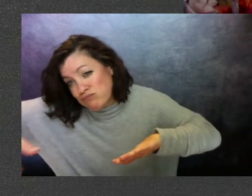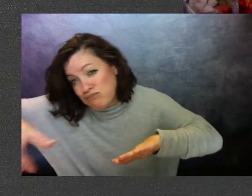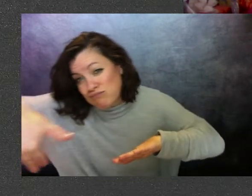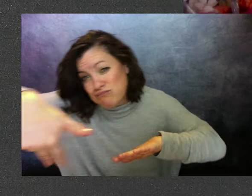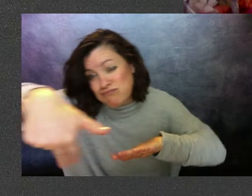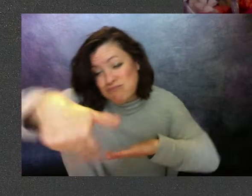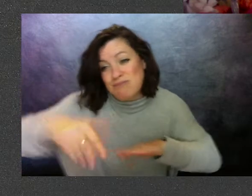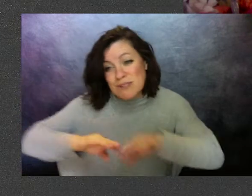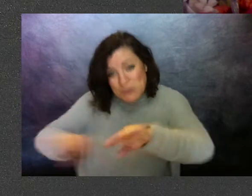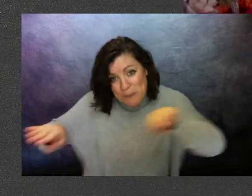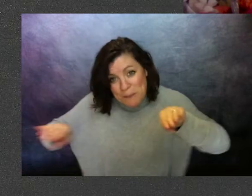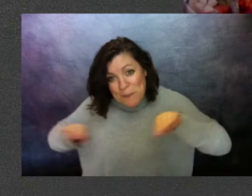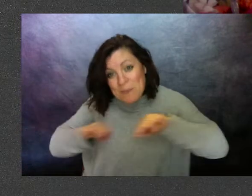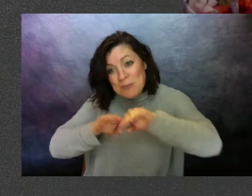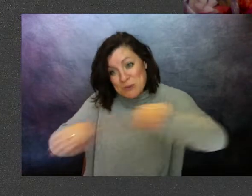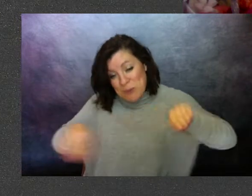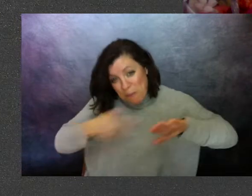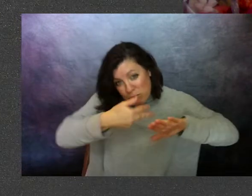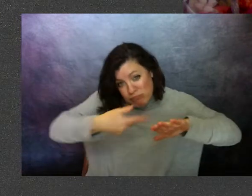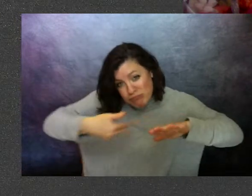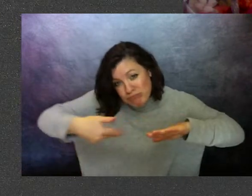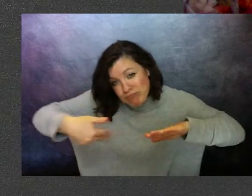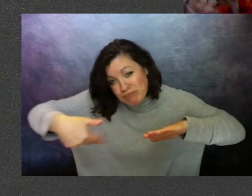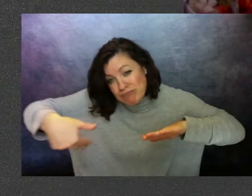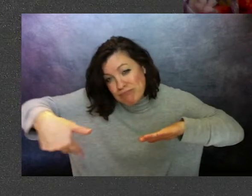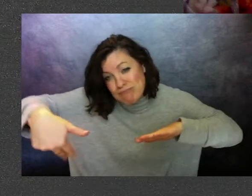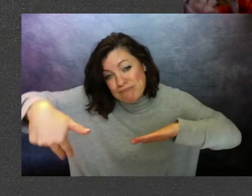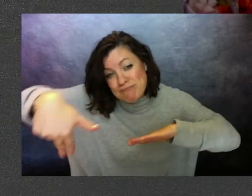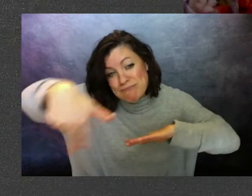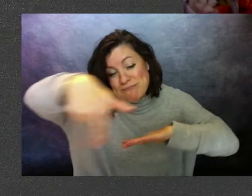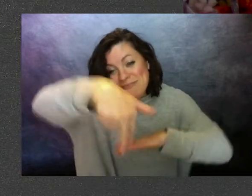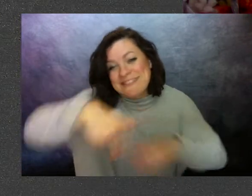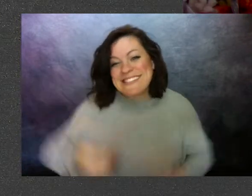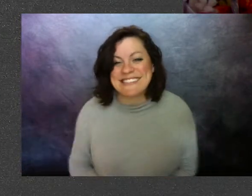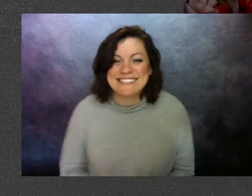[whooshing imitation] Swim past that waterfall.